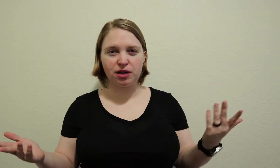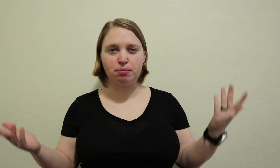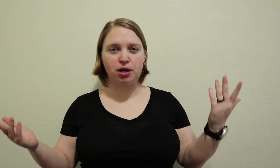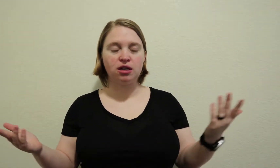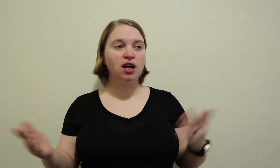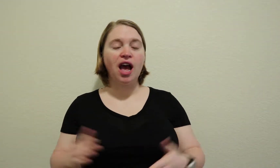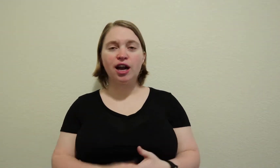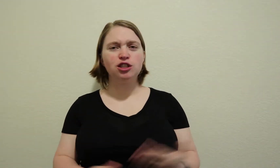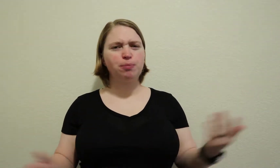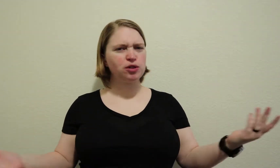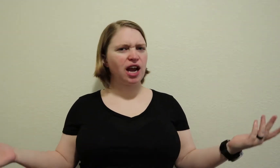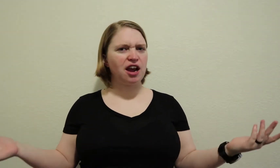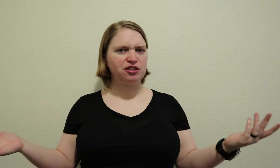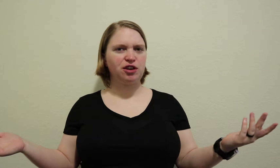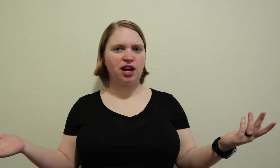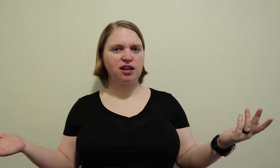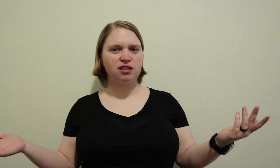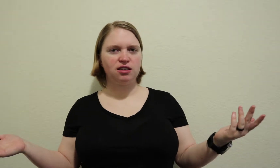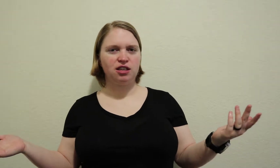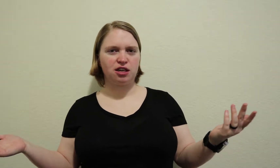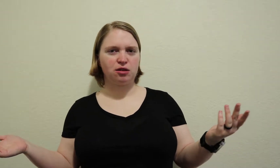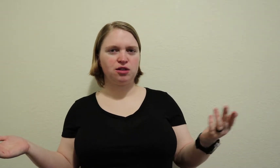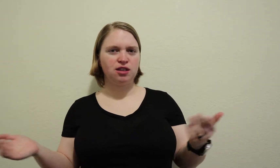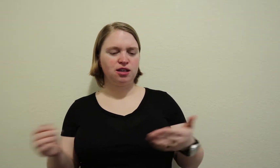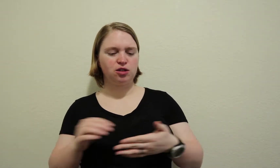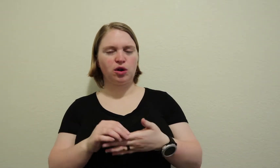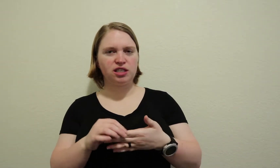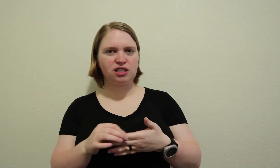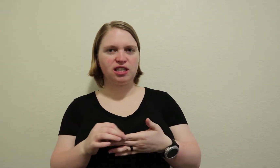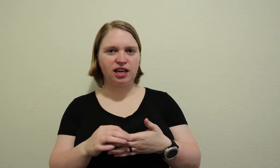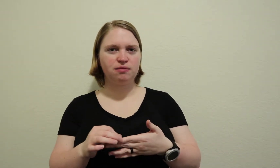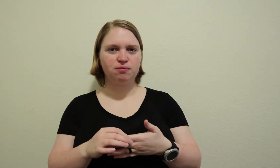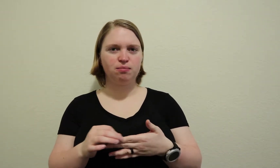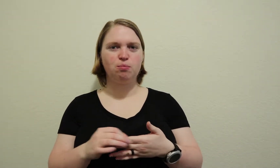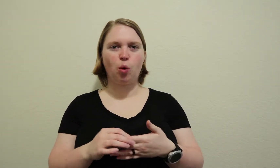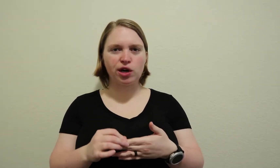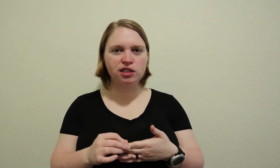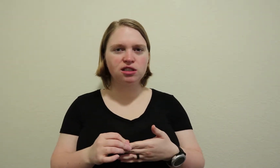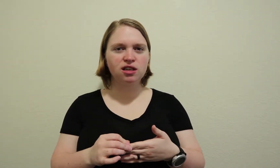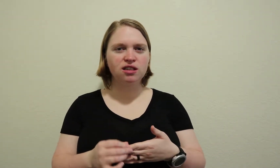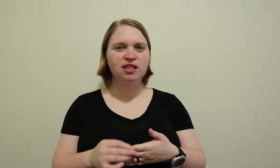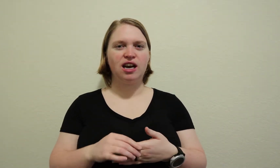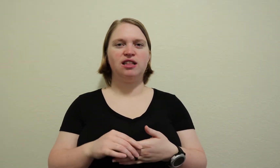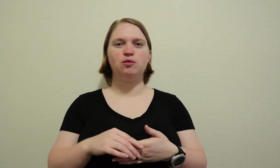cut but, and you're supposed about to air dry it, you know so it doesn't get moist and that